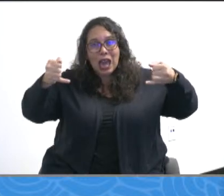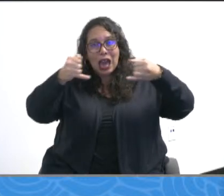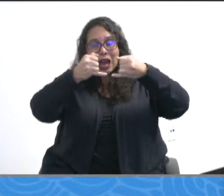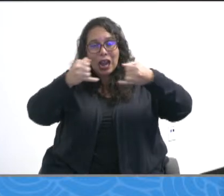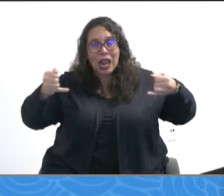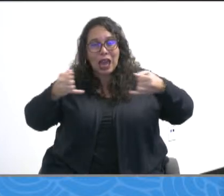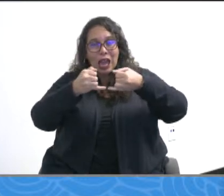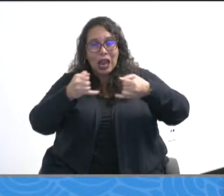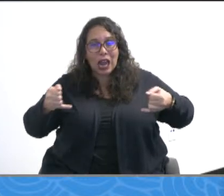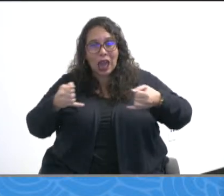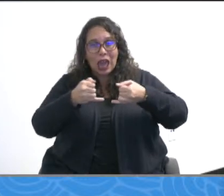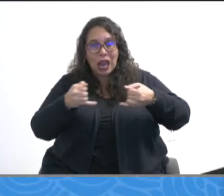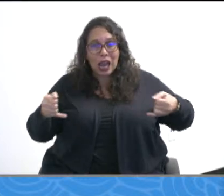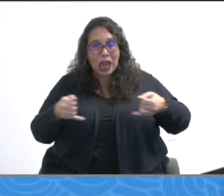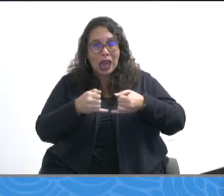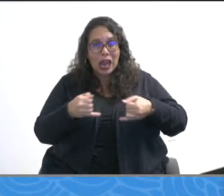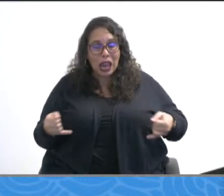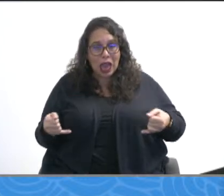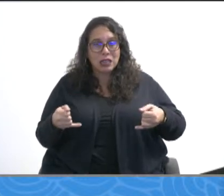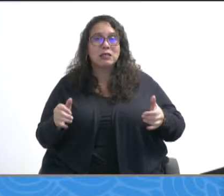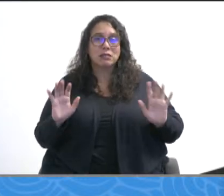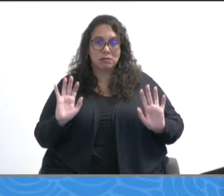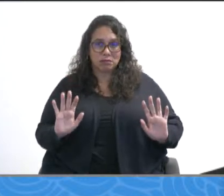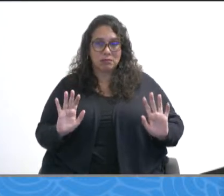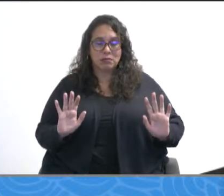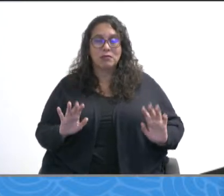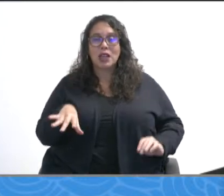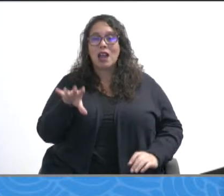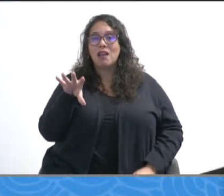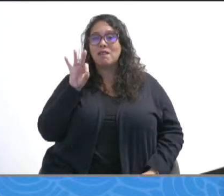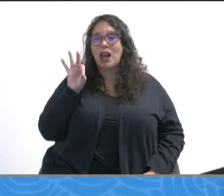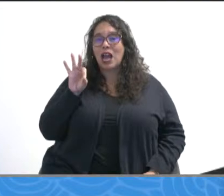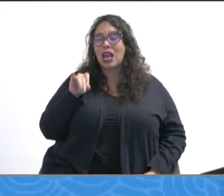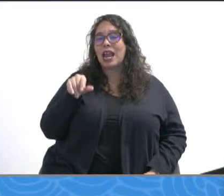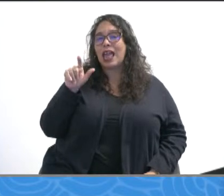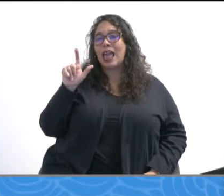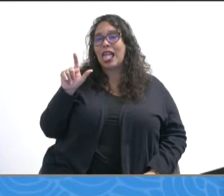Again, this can be found at lbschools.net/lcap.